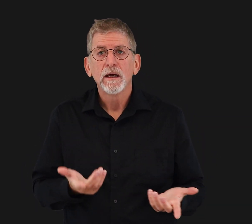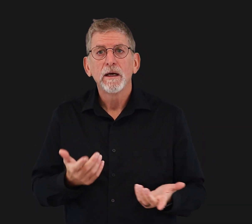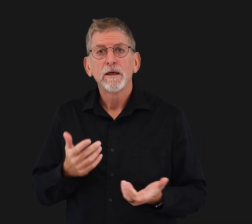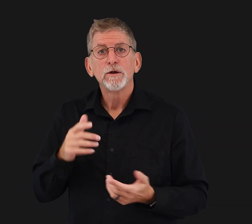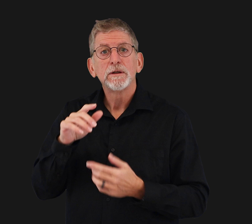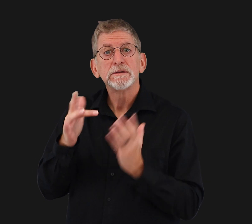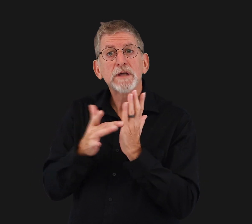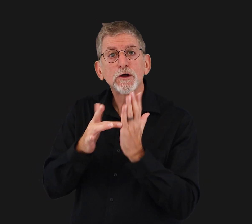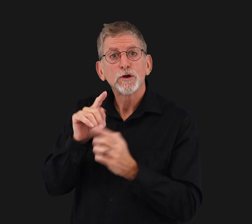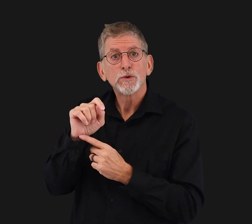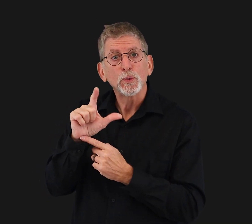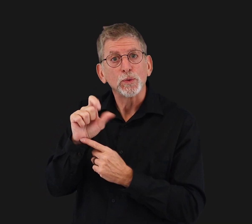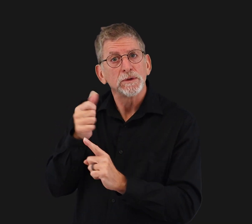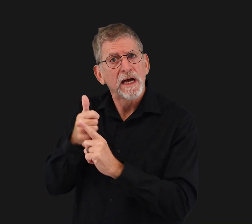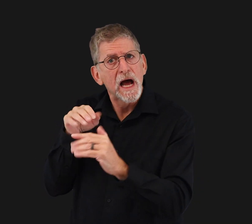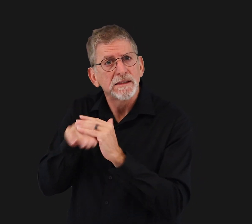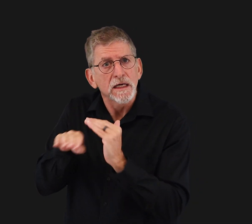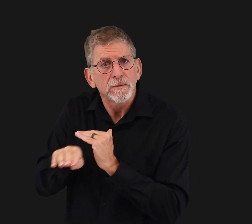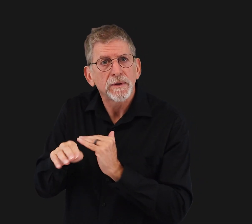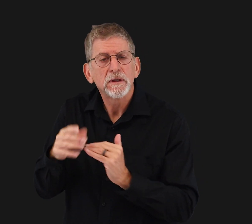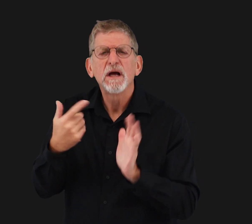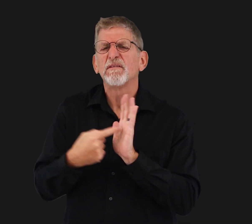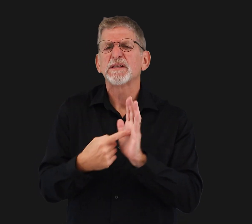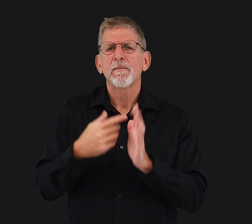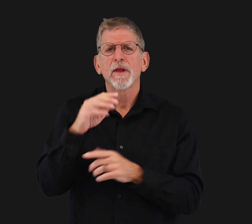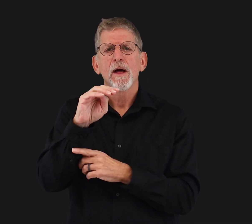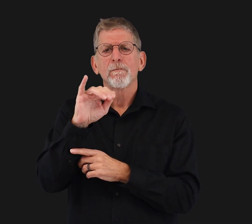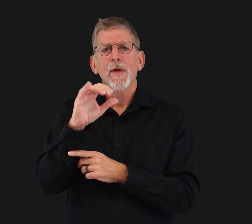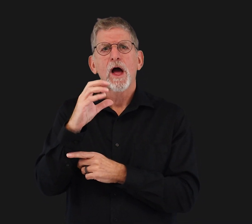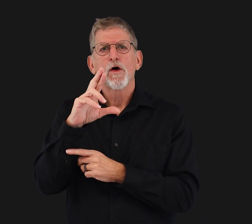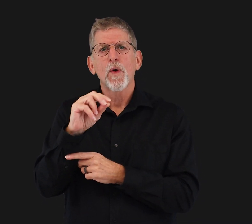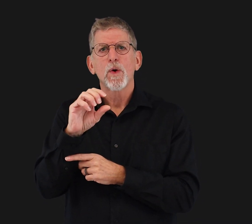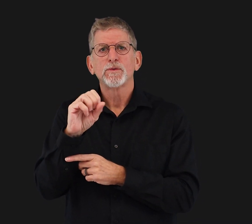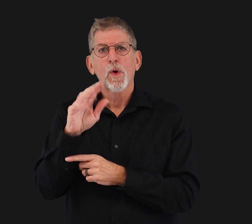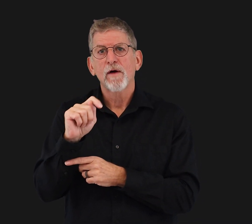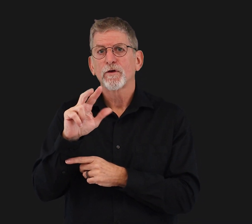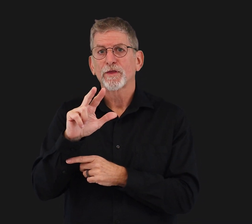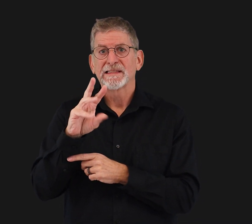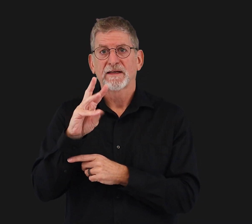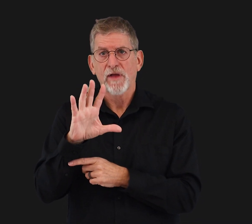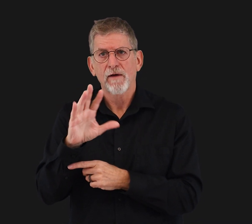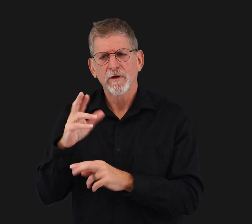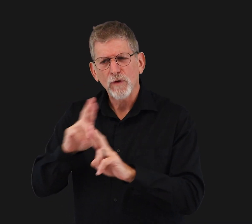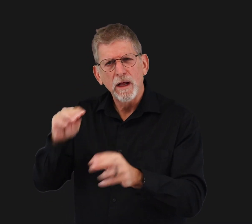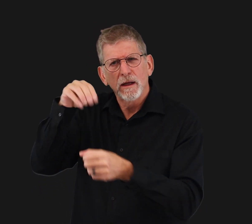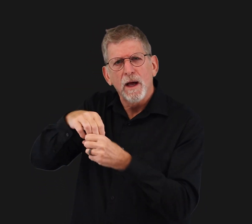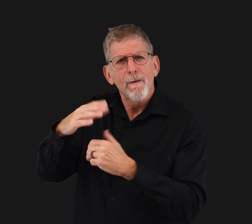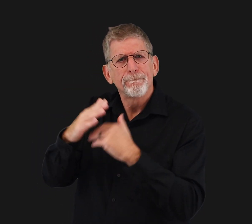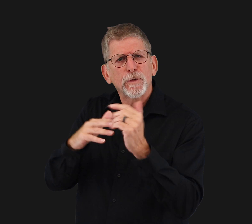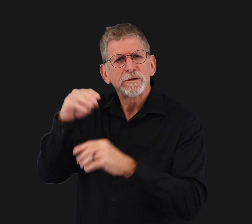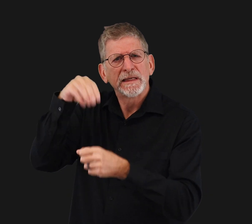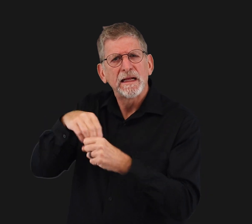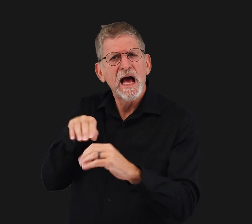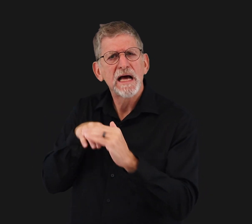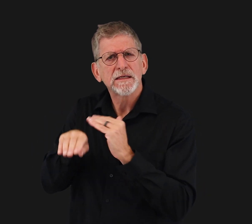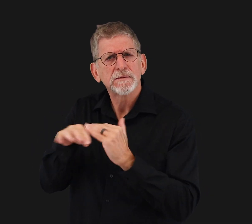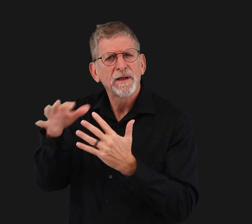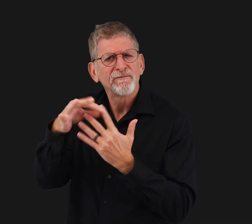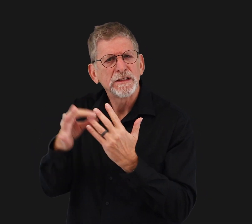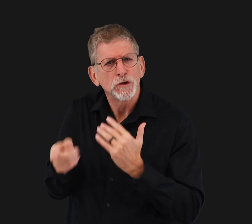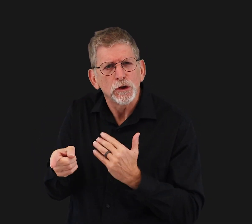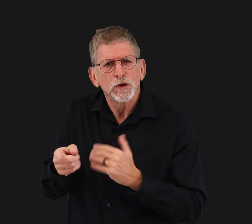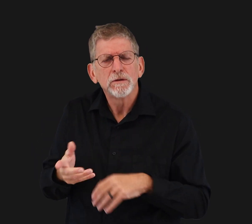accessible technology tools (e.g., Microsoft 365 with built-in accessibility features),